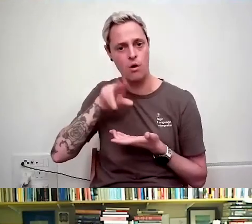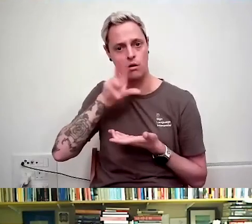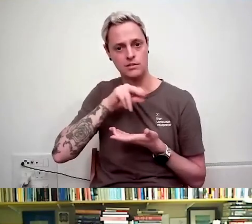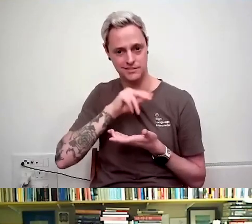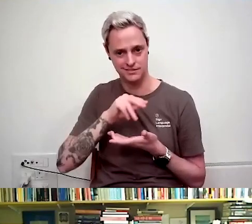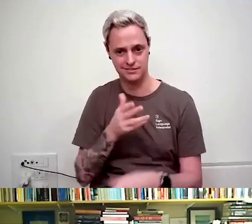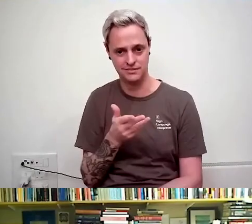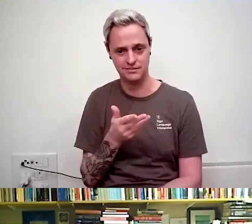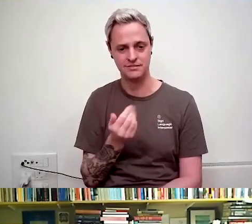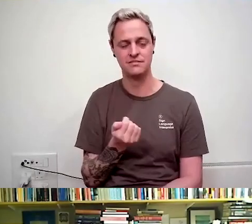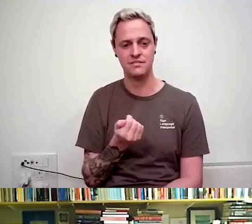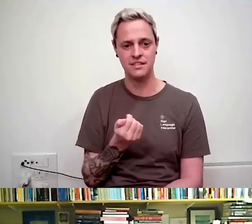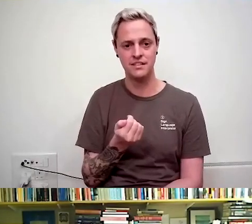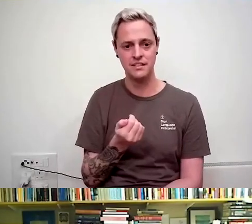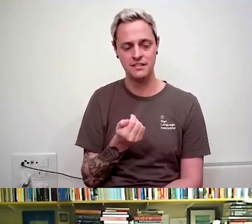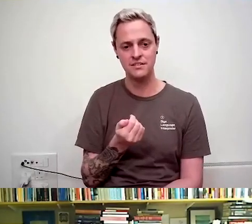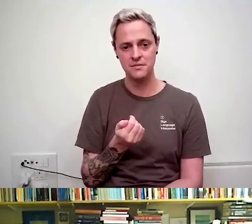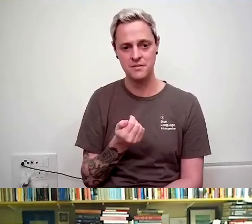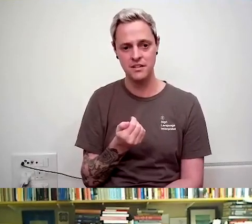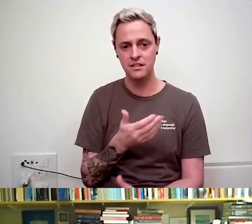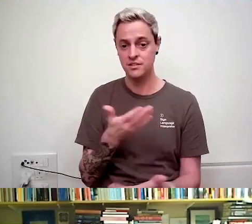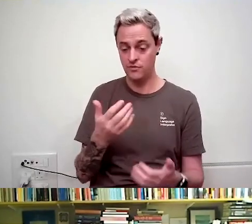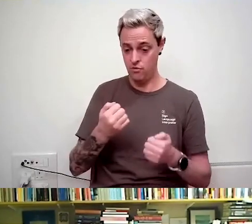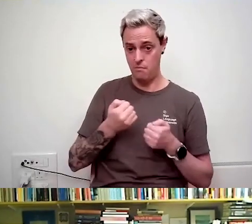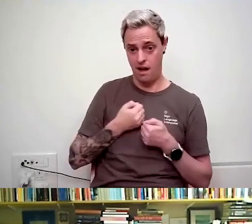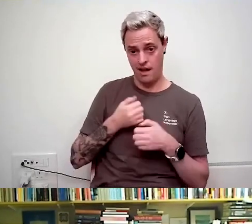and how in the denominations and the churches that I attend that